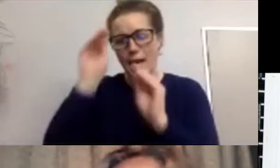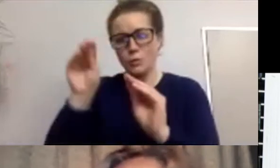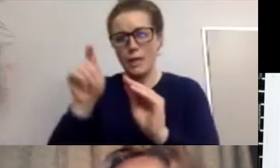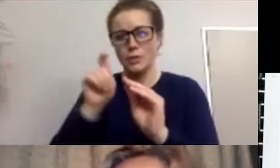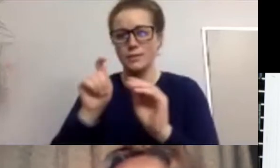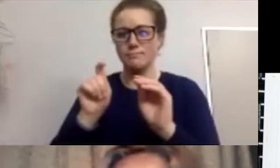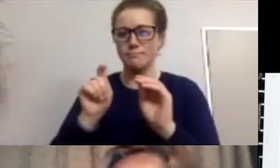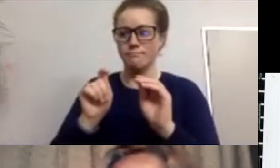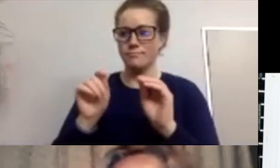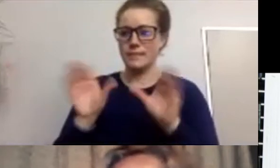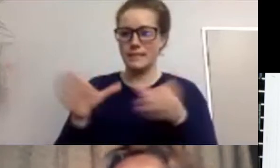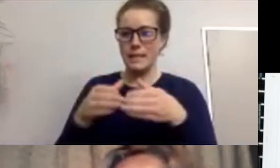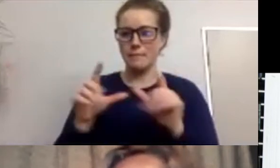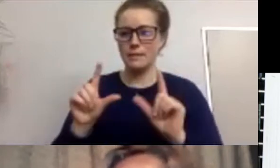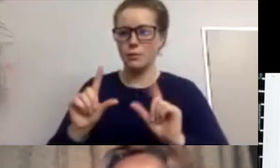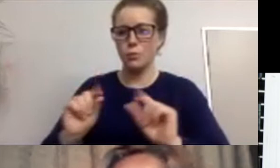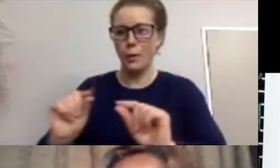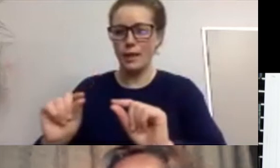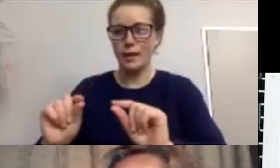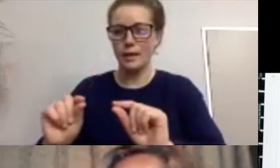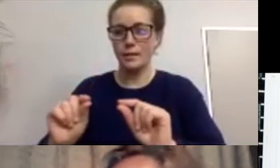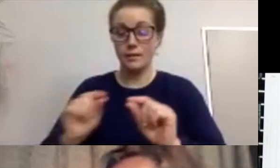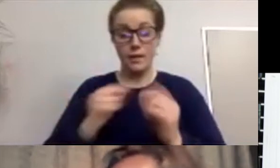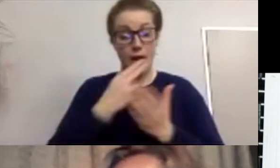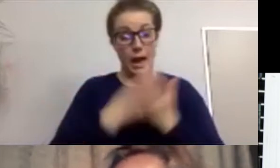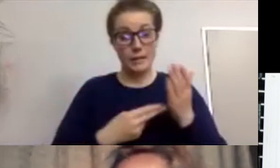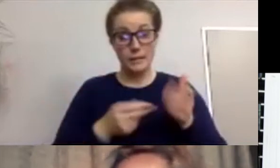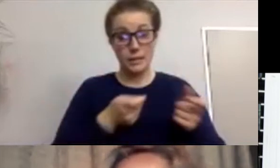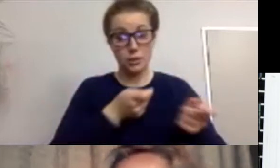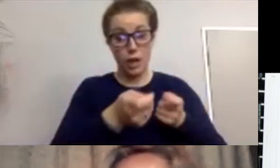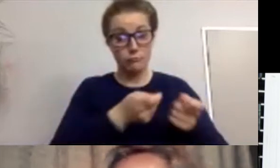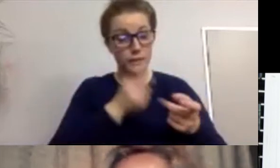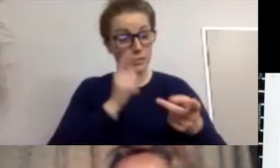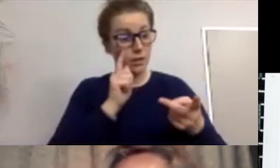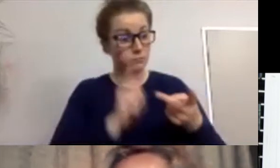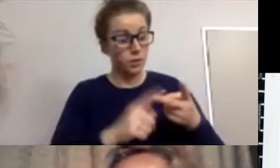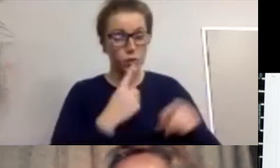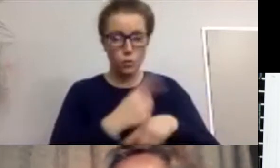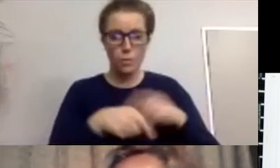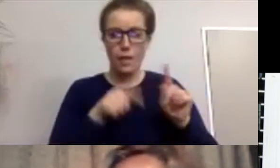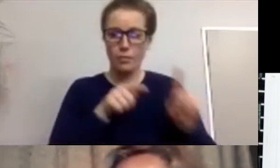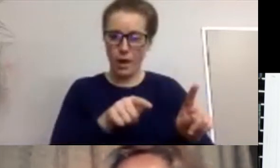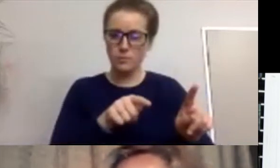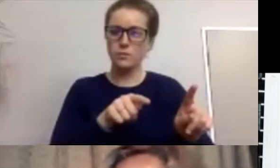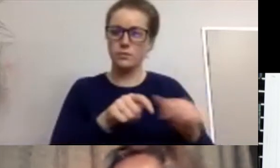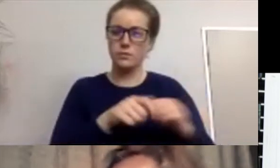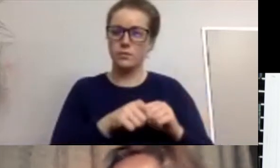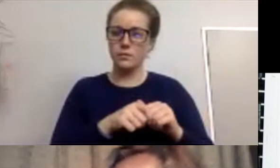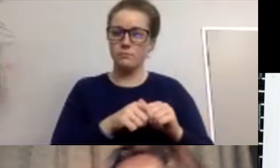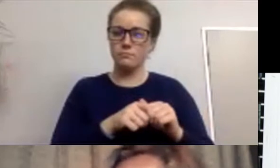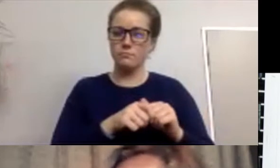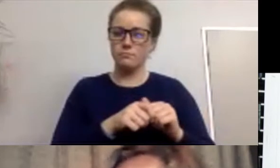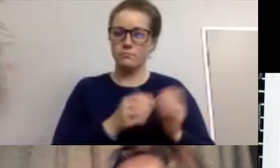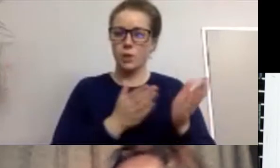This is what the Artistic Director and Executive Director talk about when they do their functions in the theater.